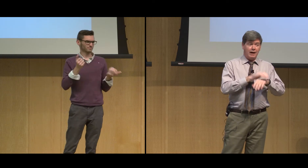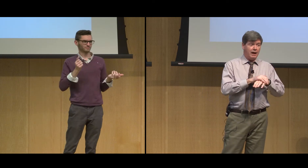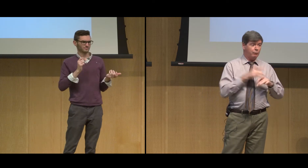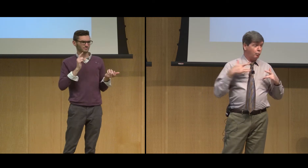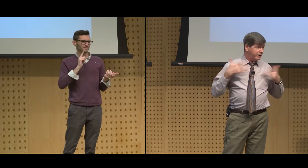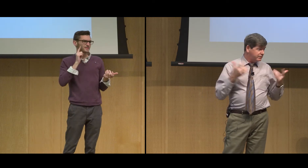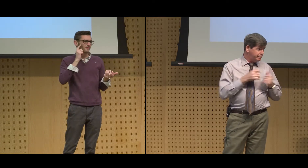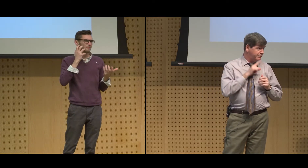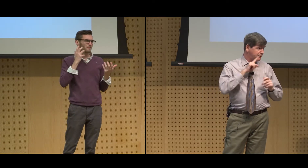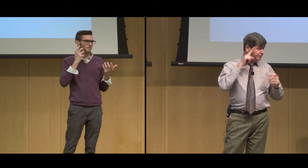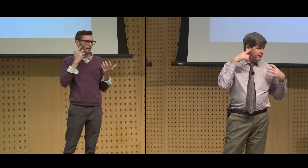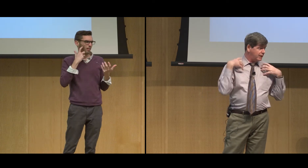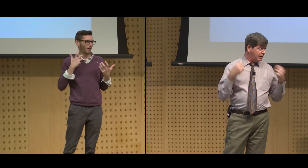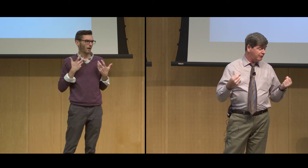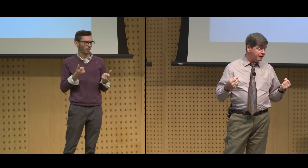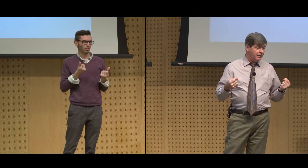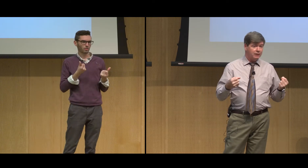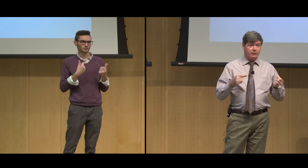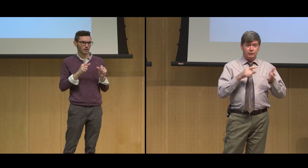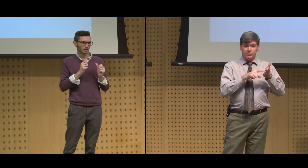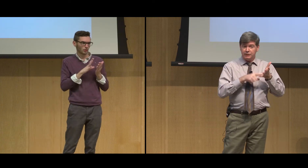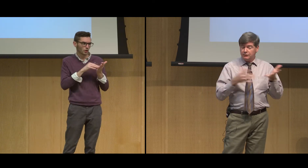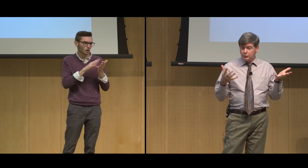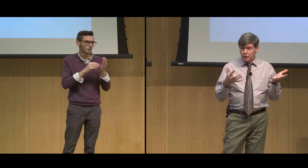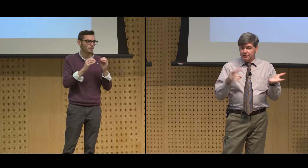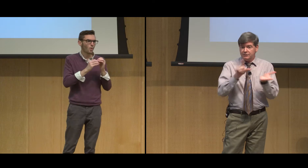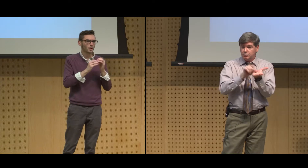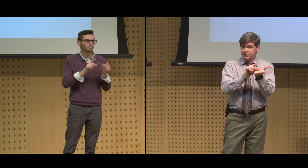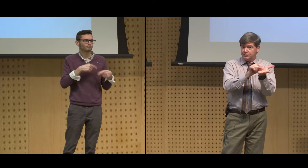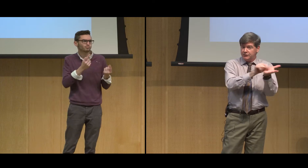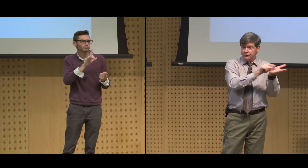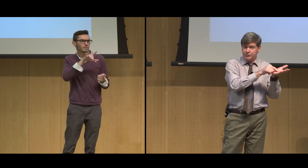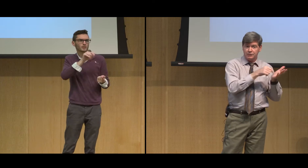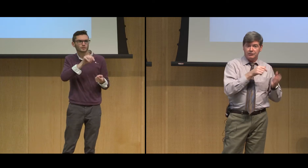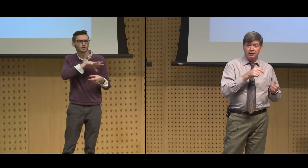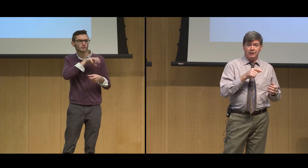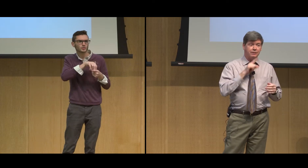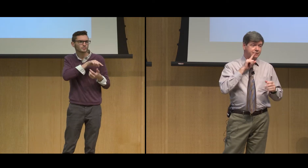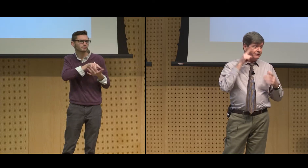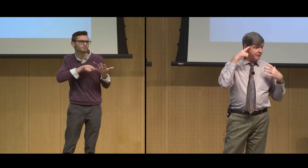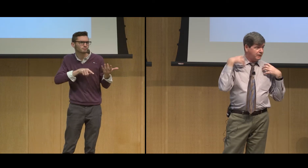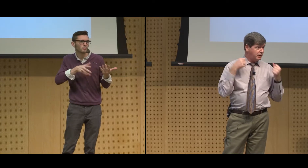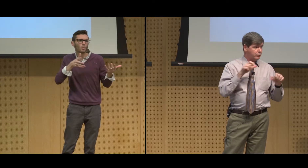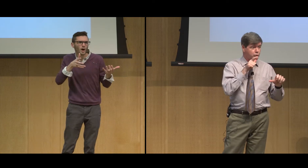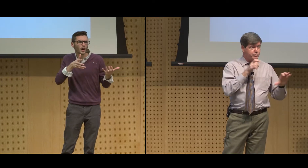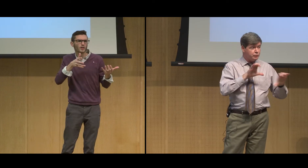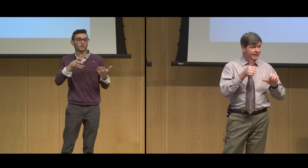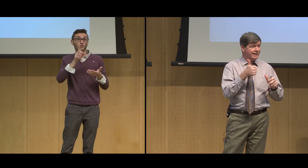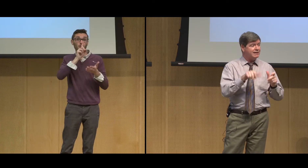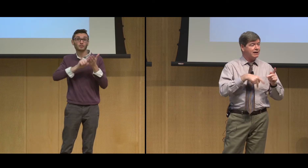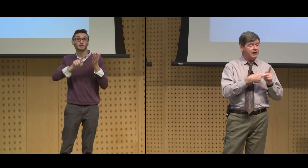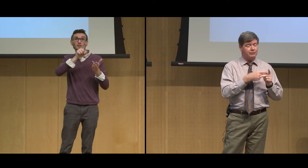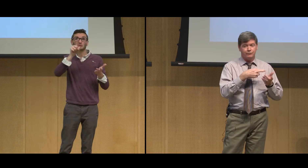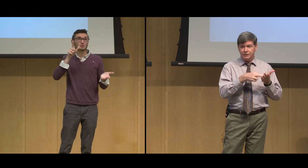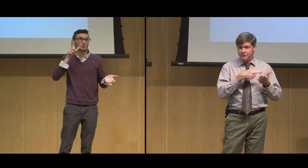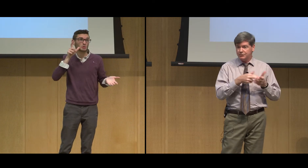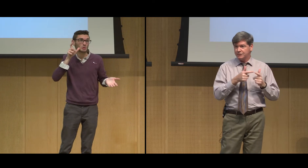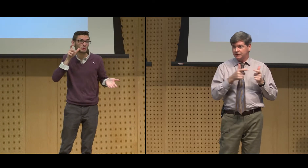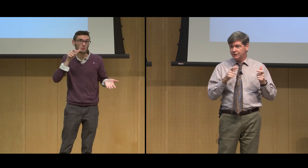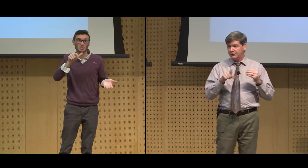on what's up with Deaf mental health. You know, looking into what is-- what is the literature of Deaf mental health. Who's doing any kind of research, et cetera,